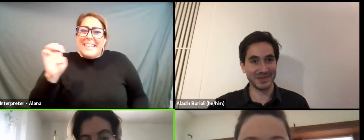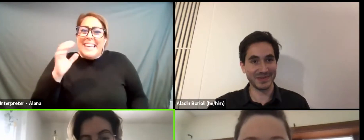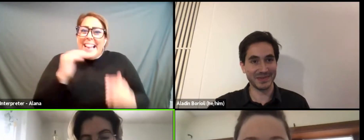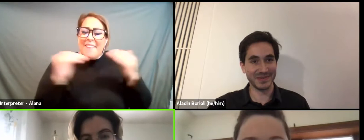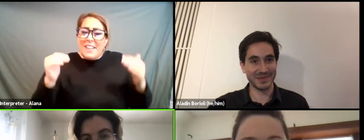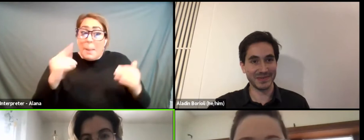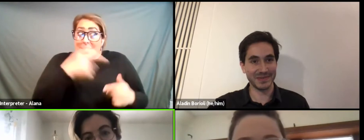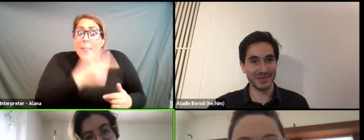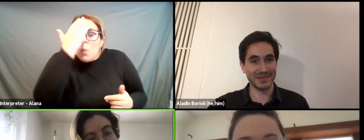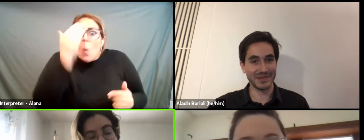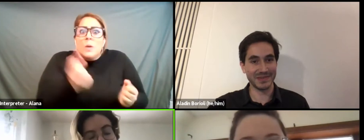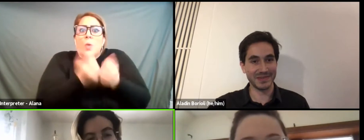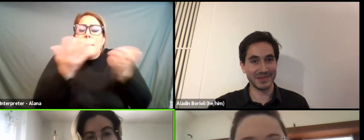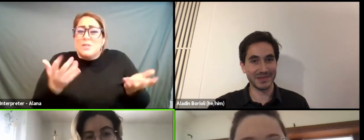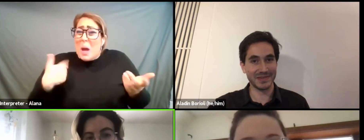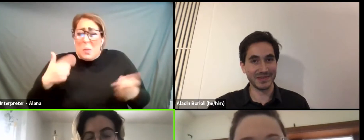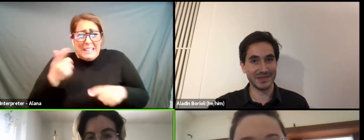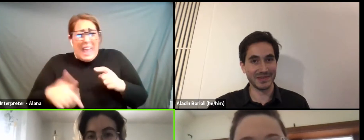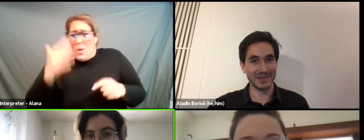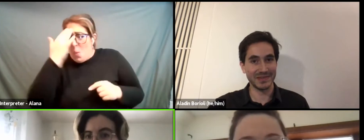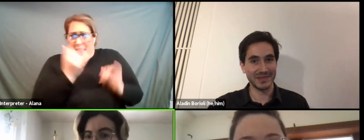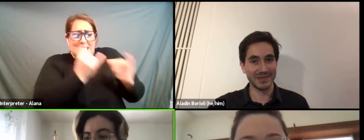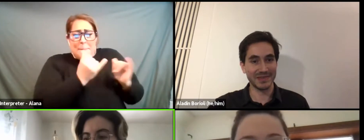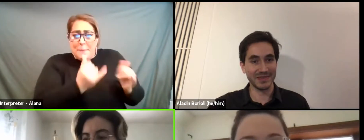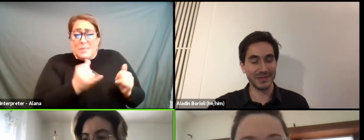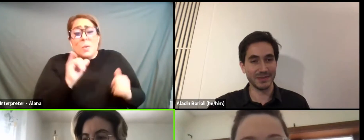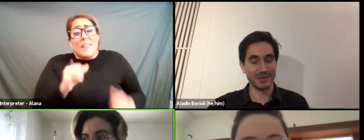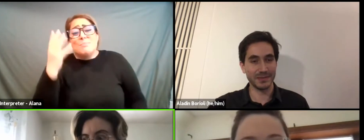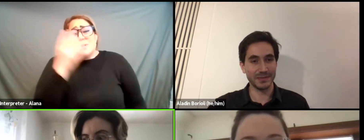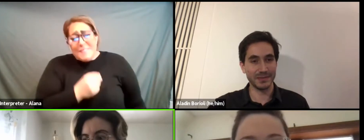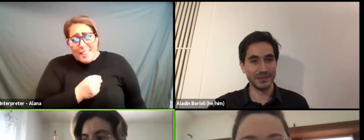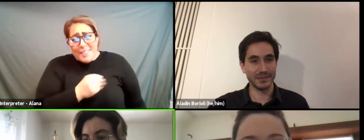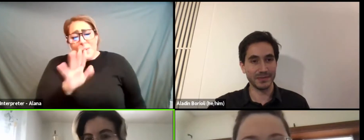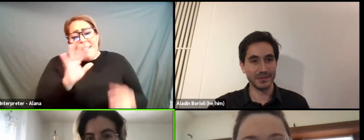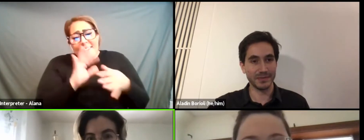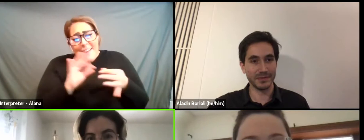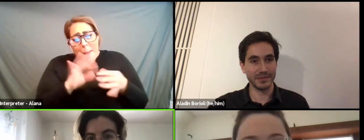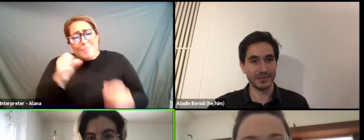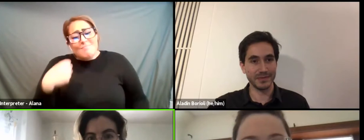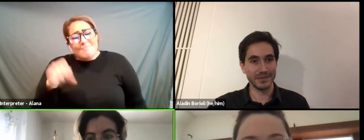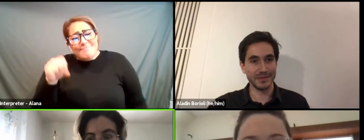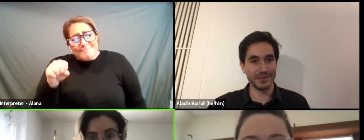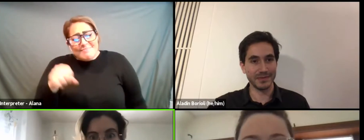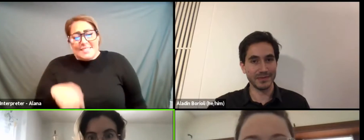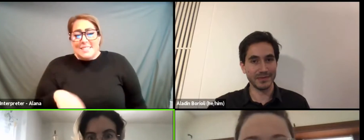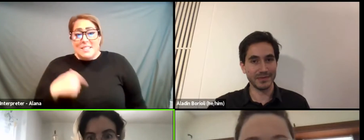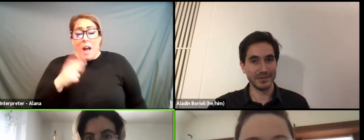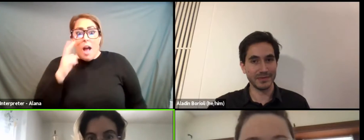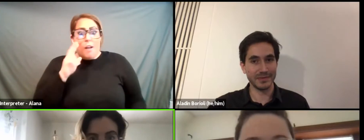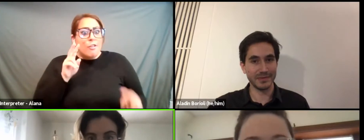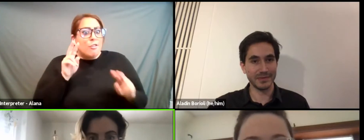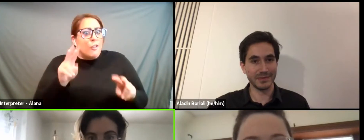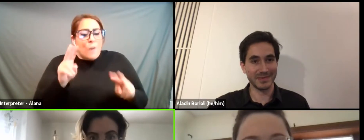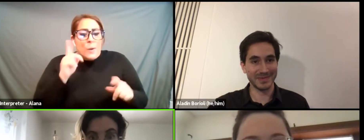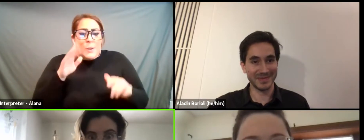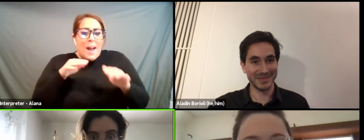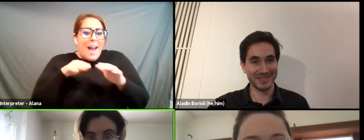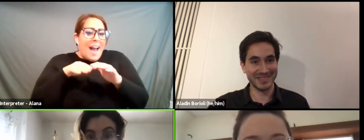So that really struck me. That's really beautiful. And I look forward to accessing more information